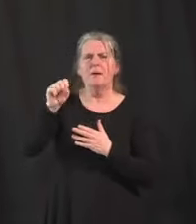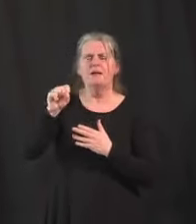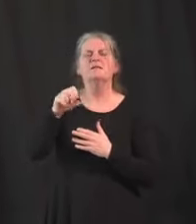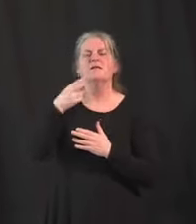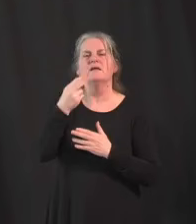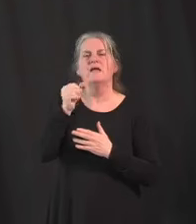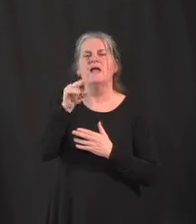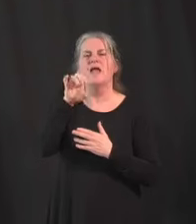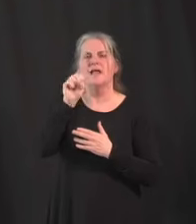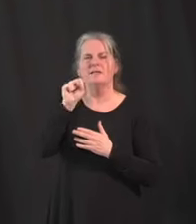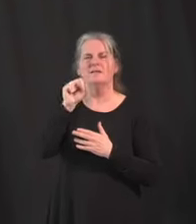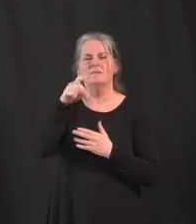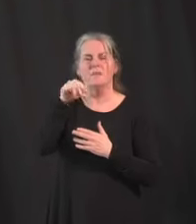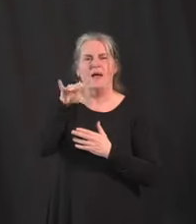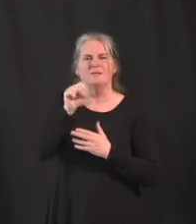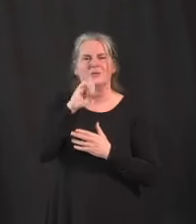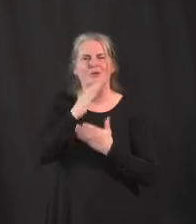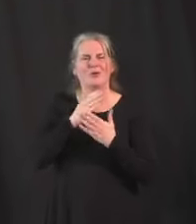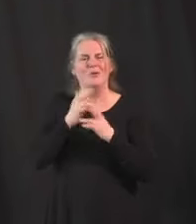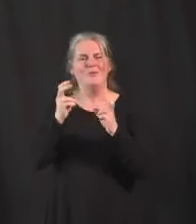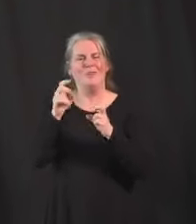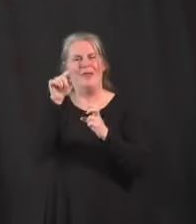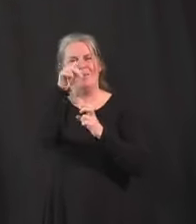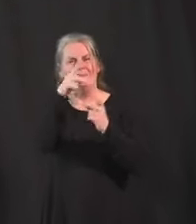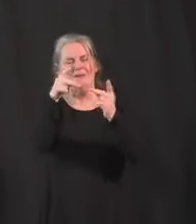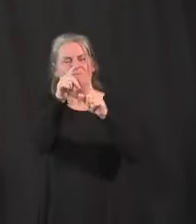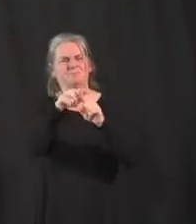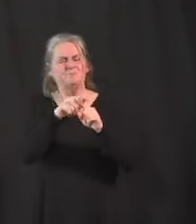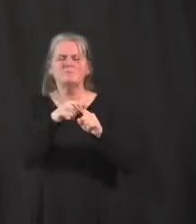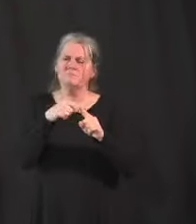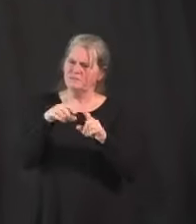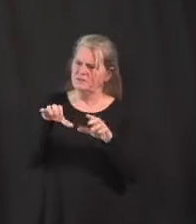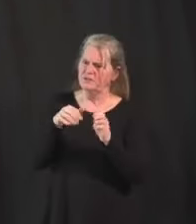BUT WE DID TALK TO PREMIER HORGAN.